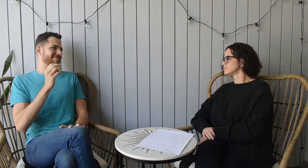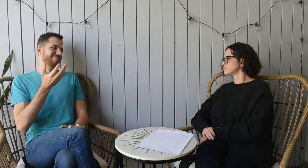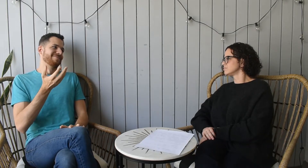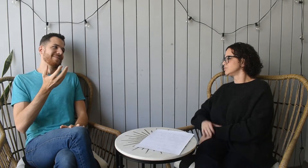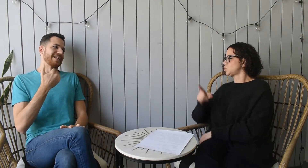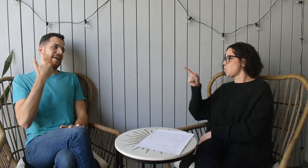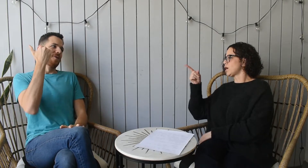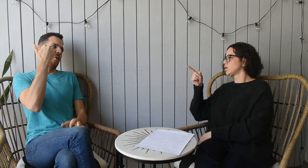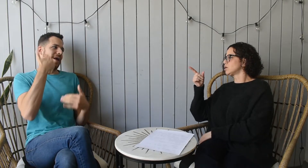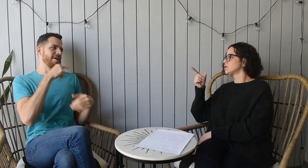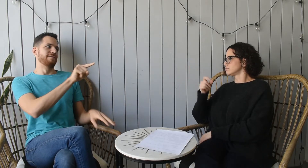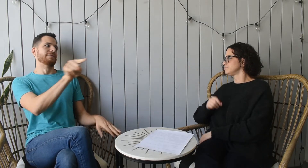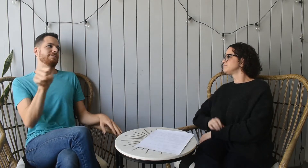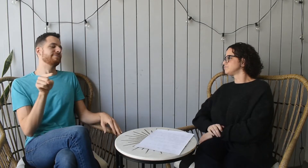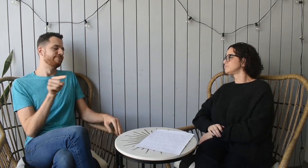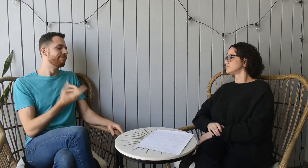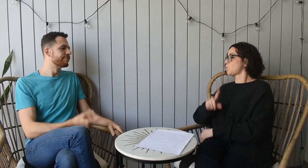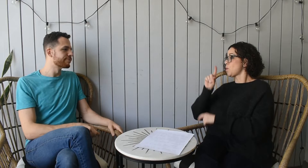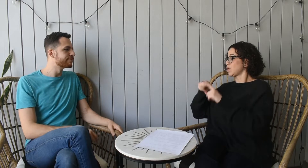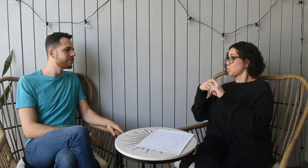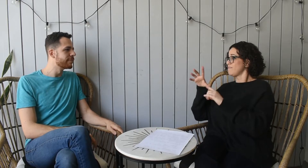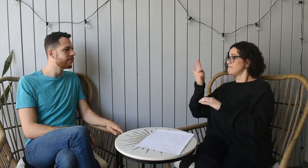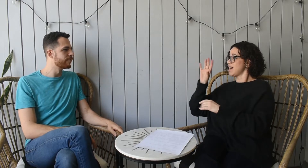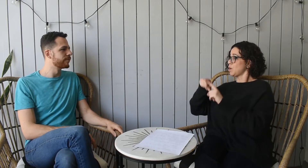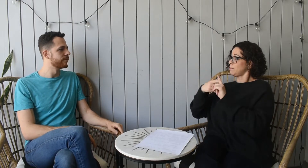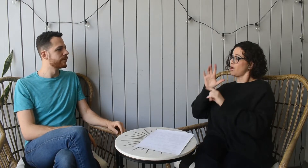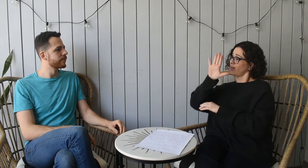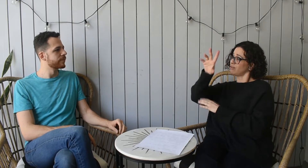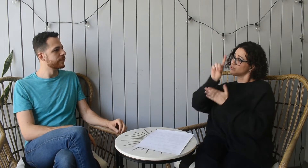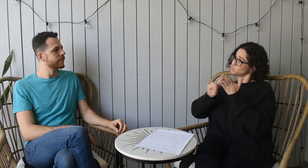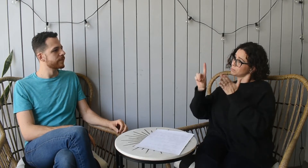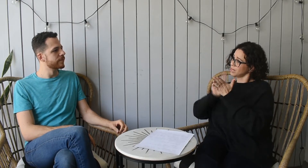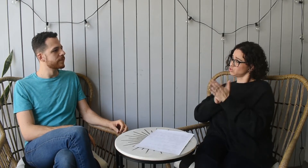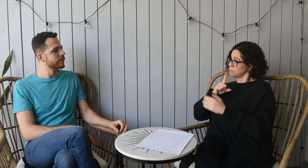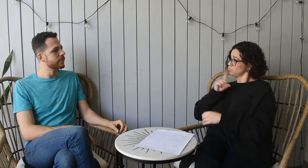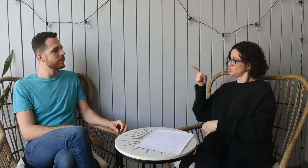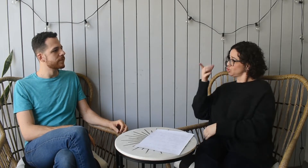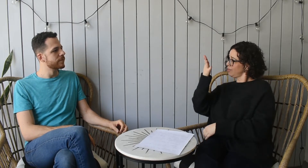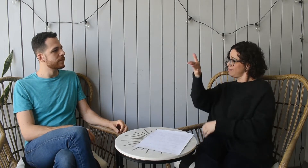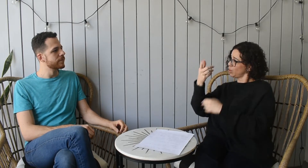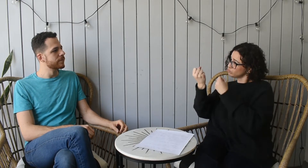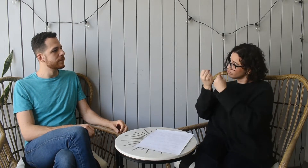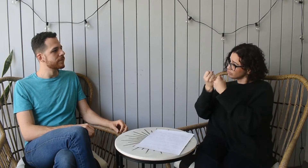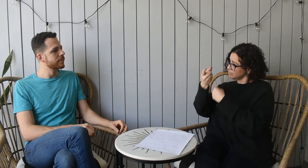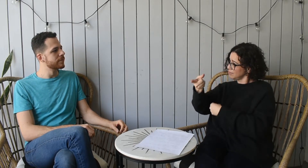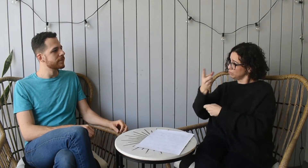I am aware of them. When you became aware of of those experiencing discrimination, were you supportive?